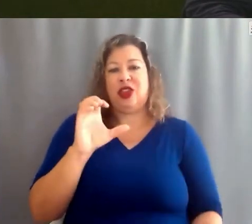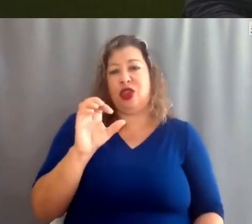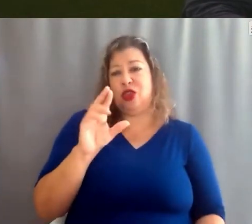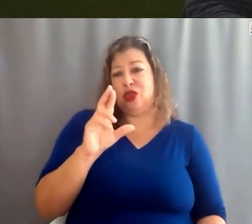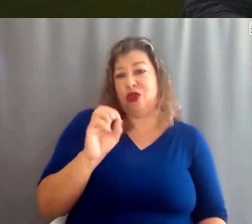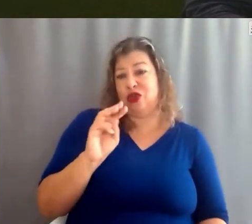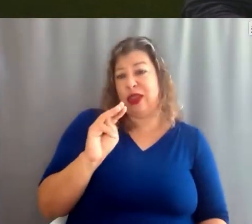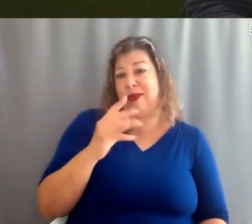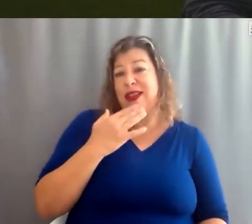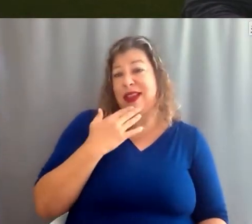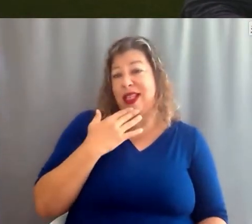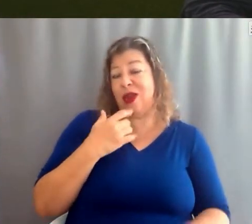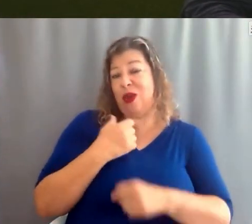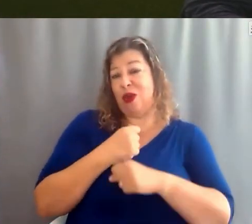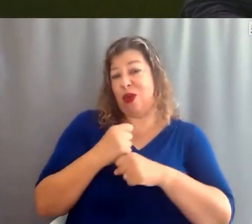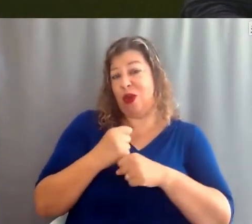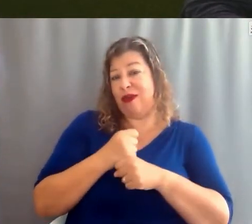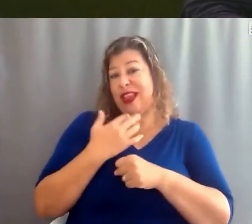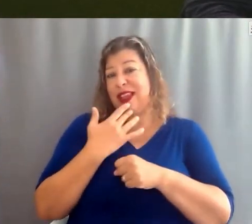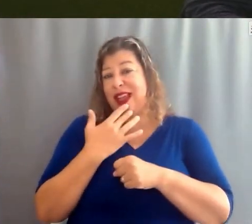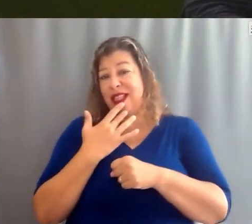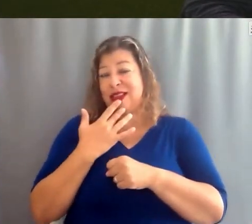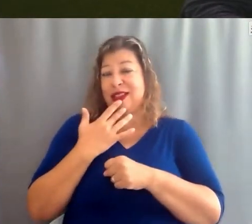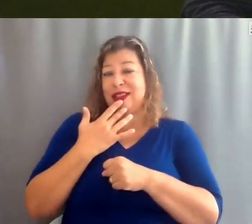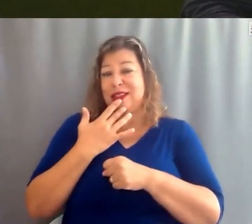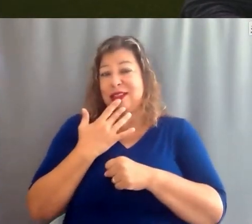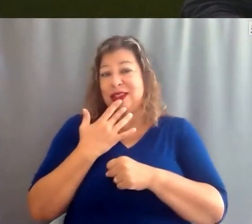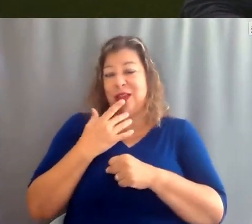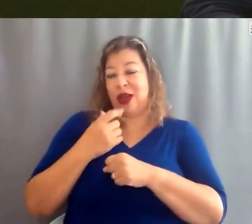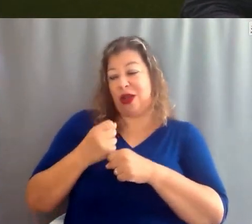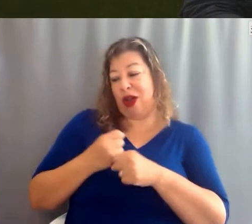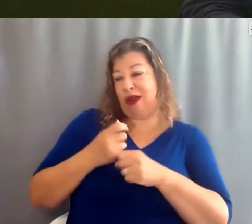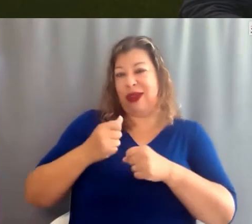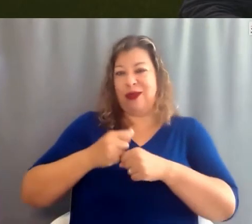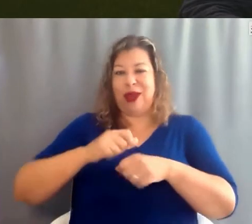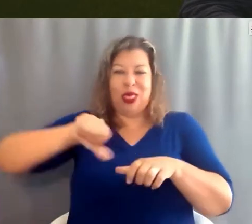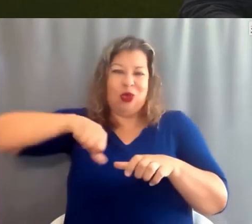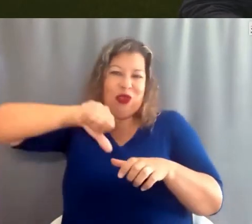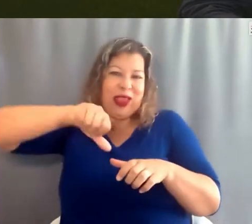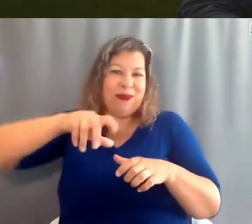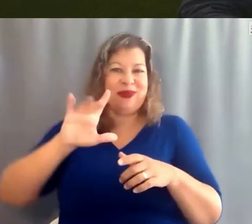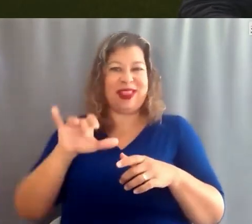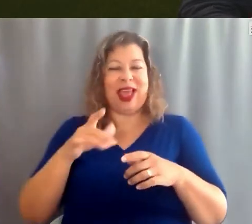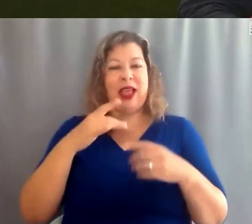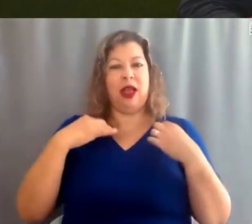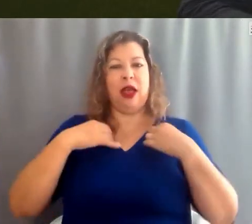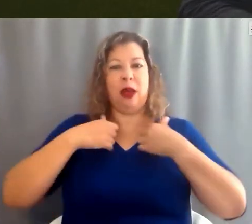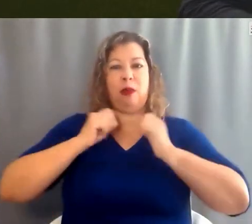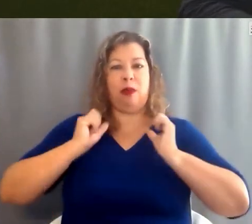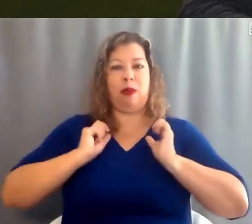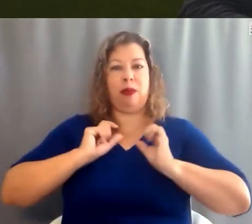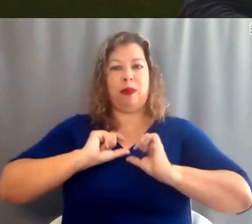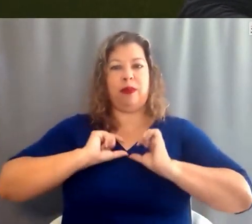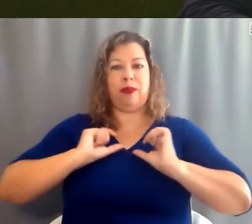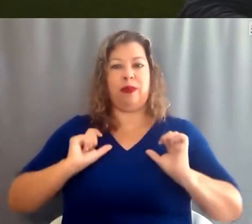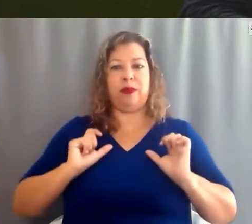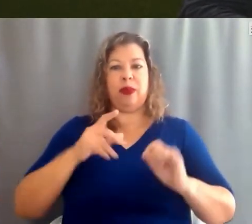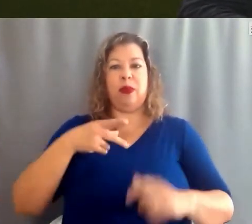Coffee with cream. Polo shirt. And I'm excited to be here.